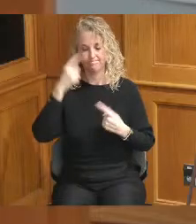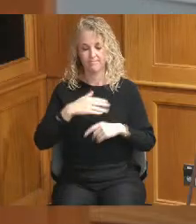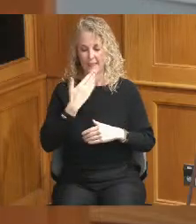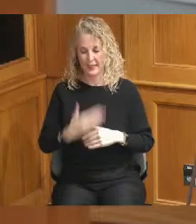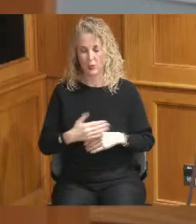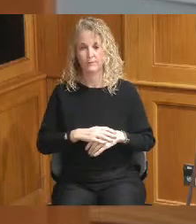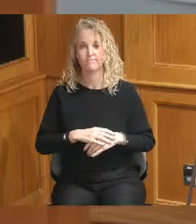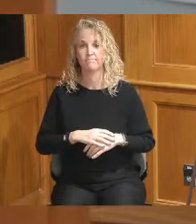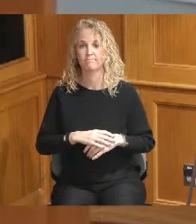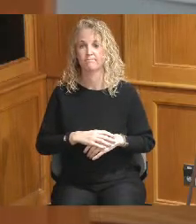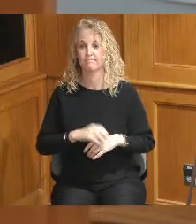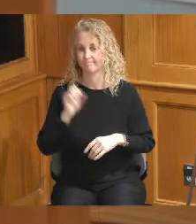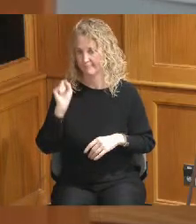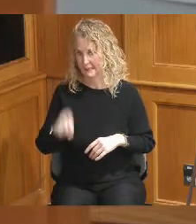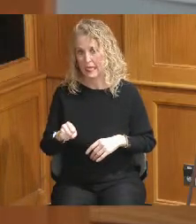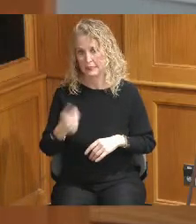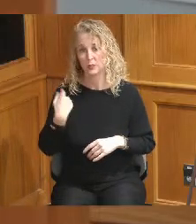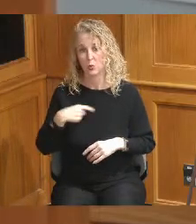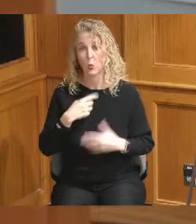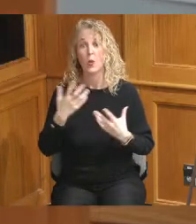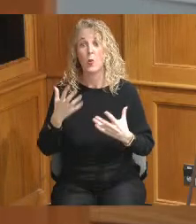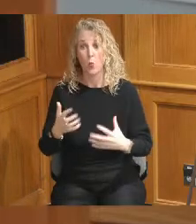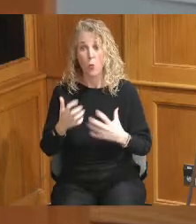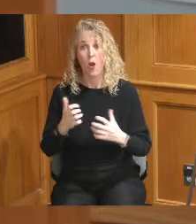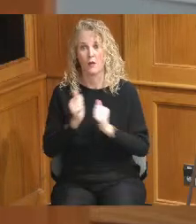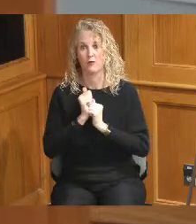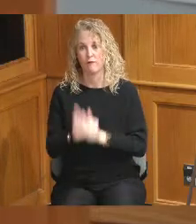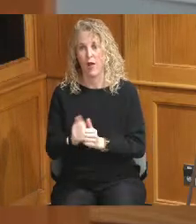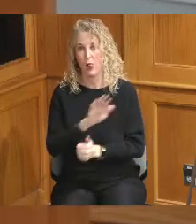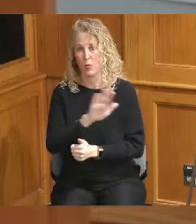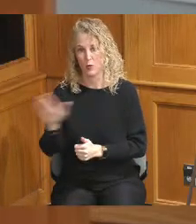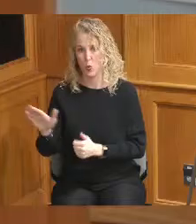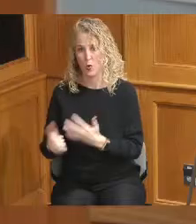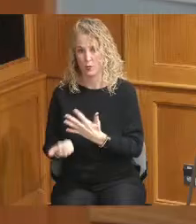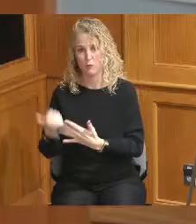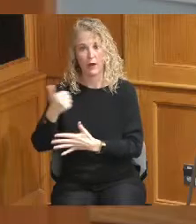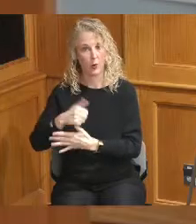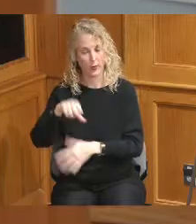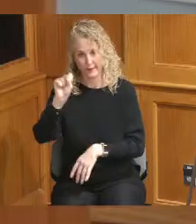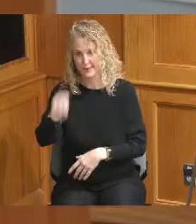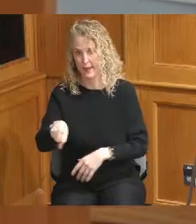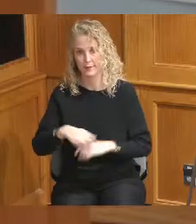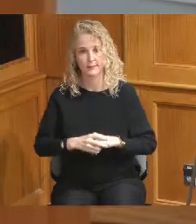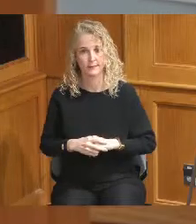want to absolutely acknowledge we are we want to follow the priorities that you all have full stop